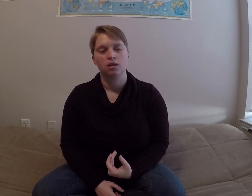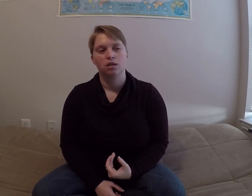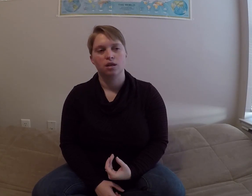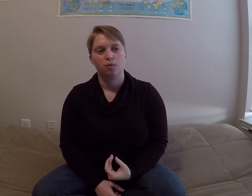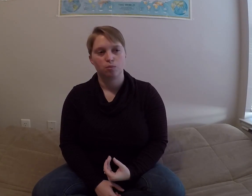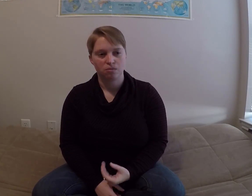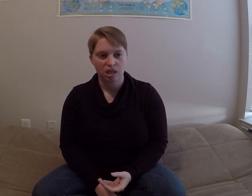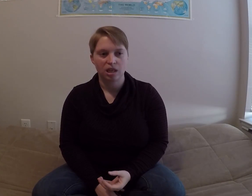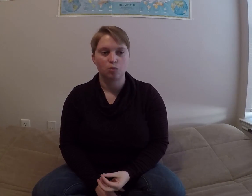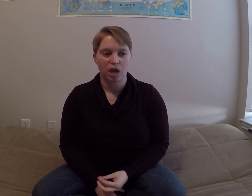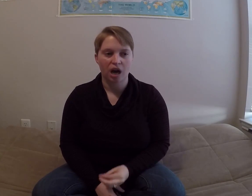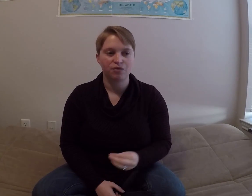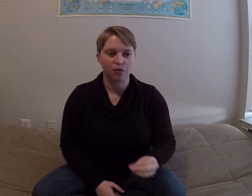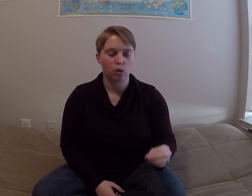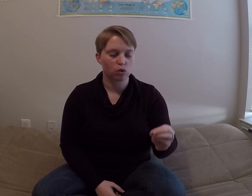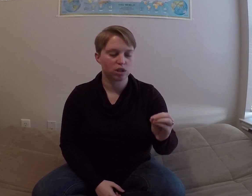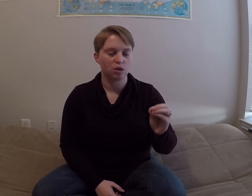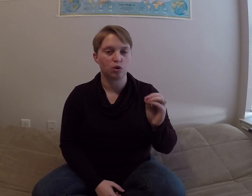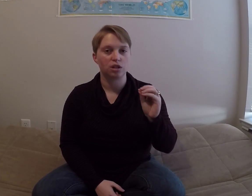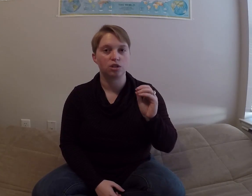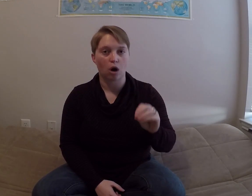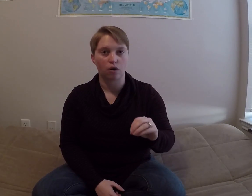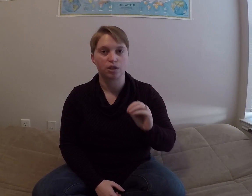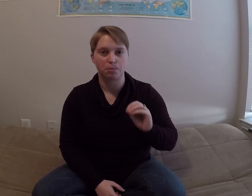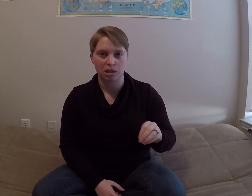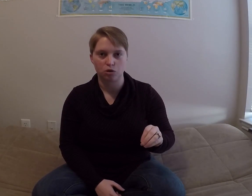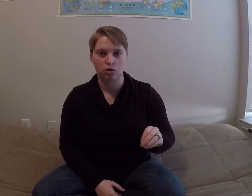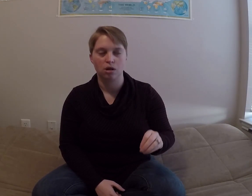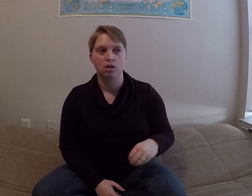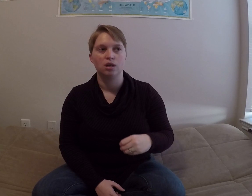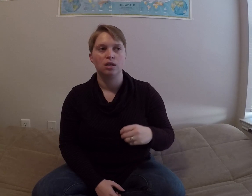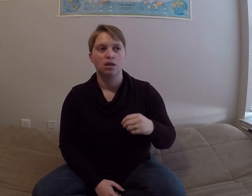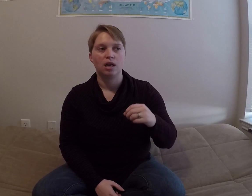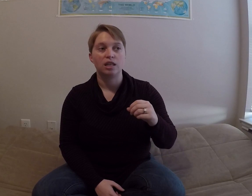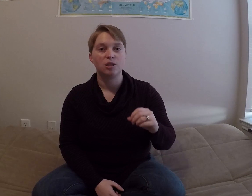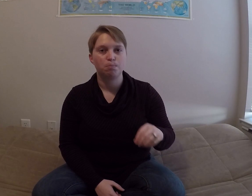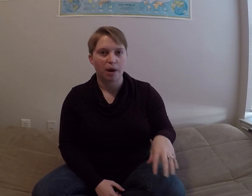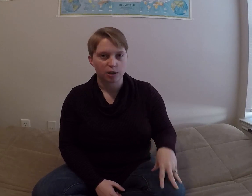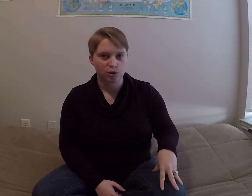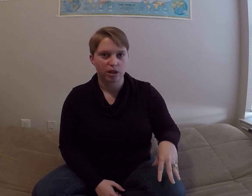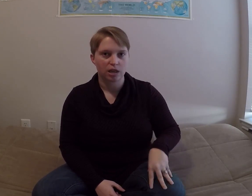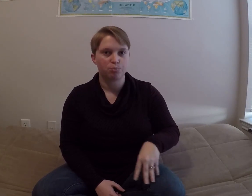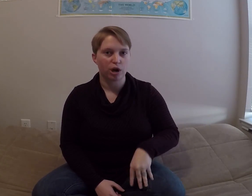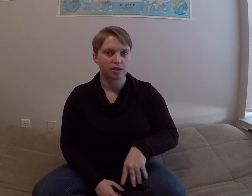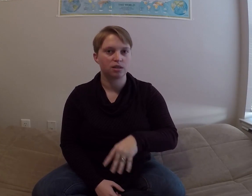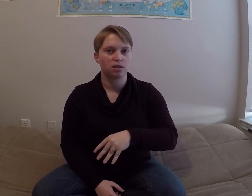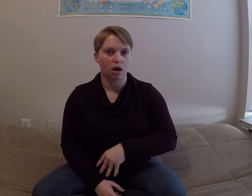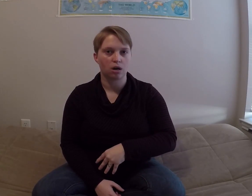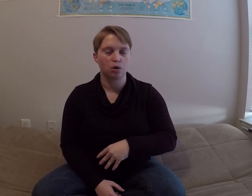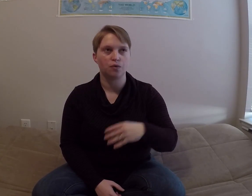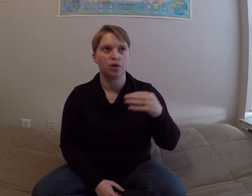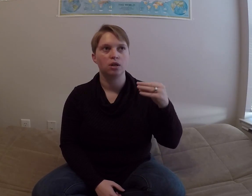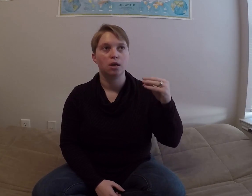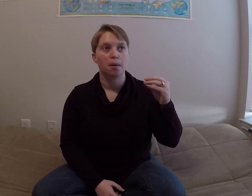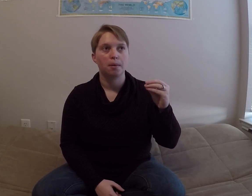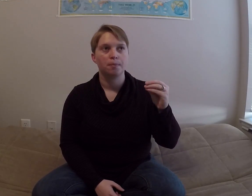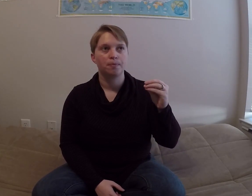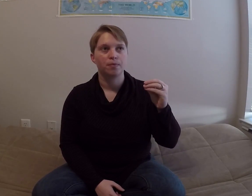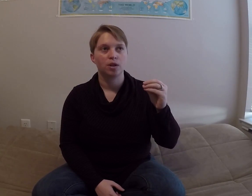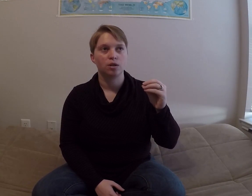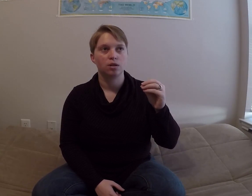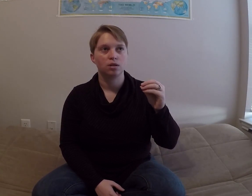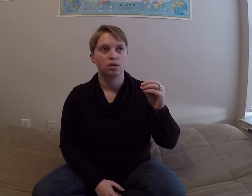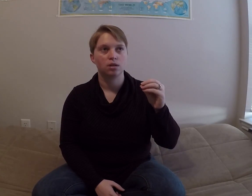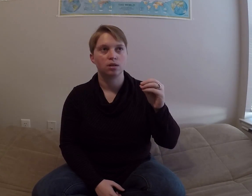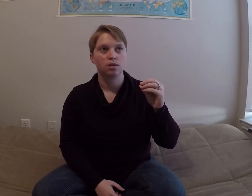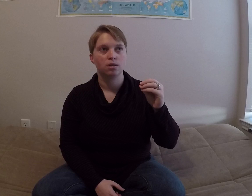Meaning we have difficulty with soft speech, especially in presence of noise.